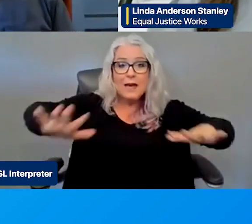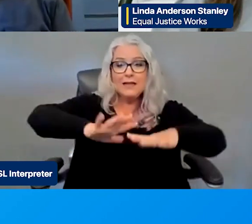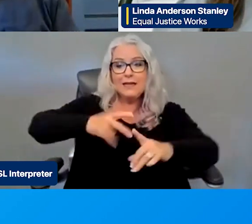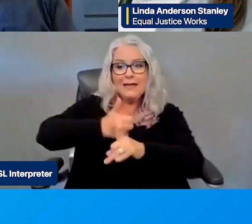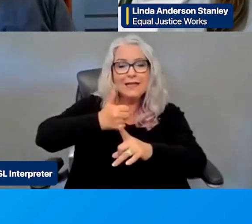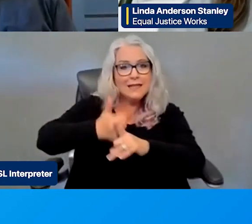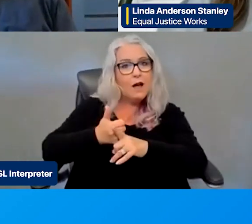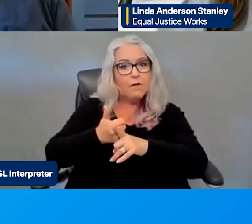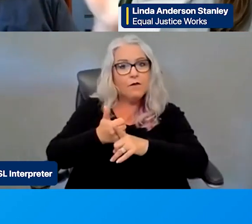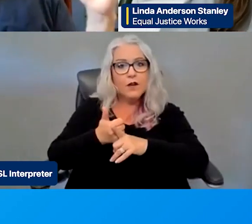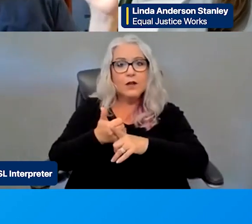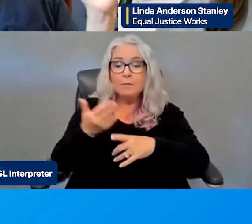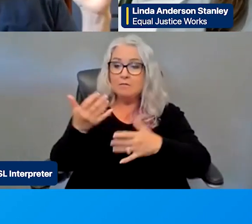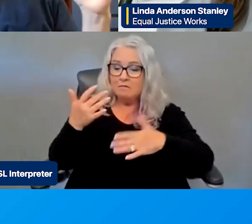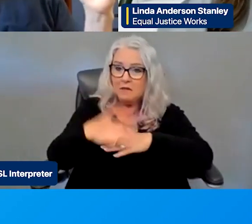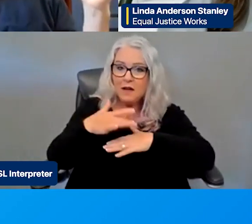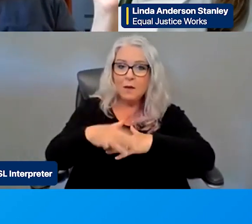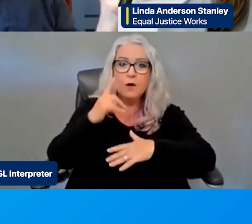accessible and some are obvious